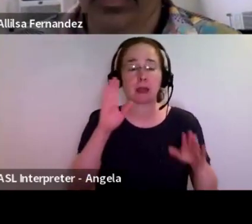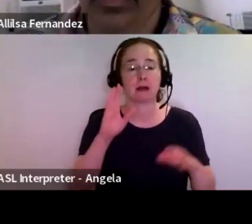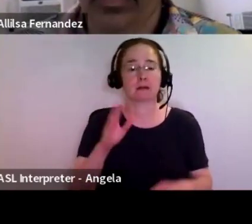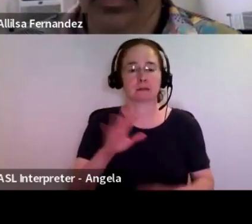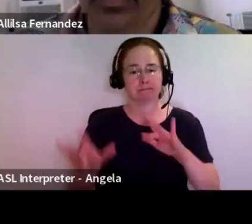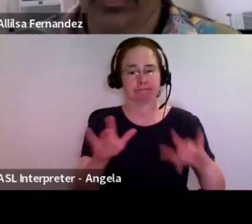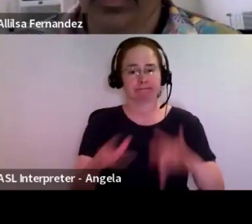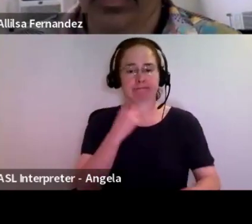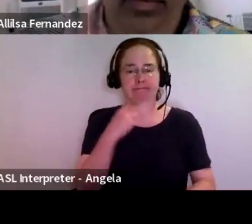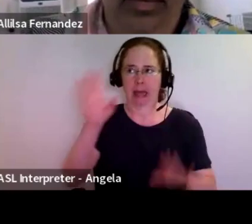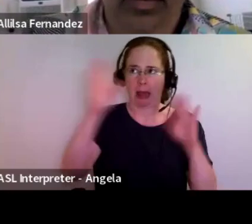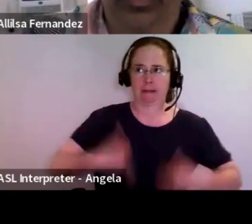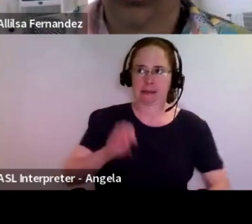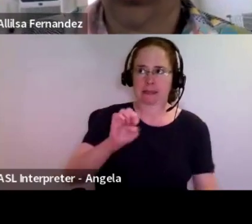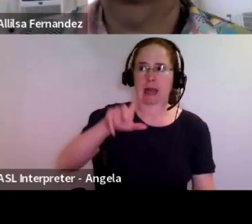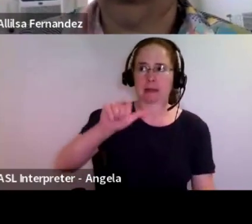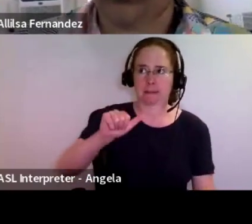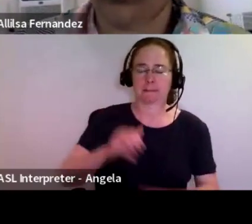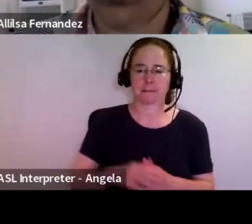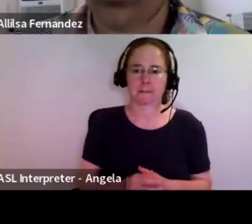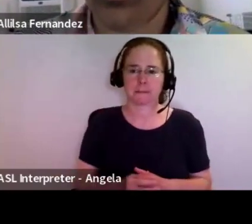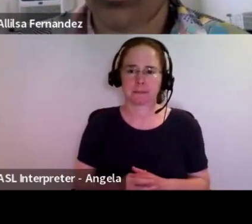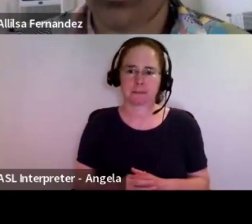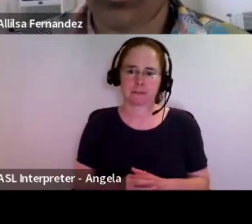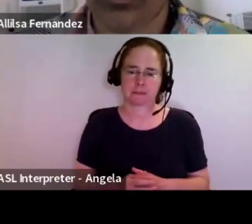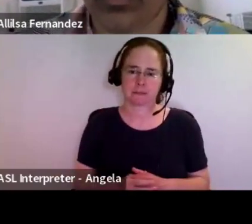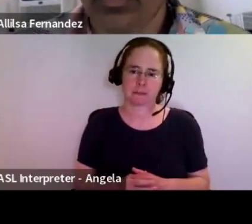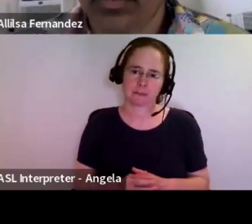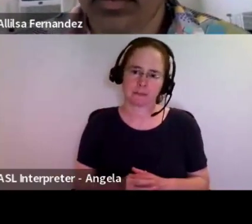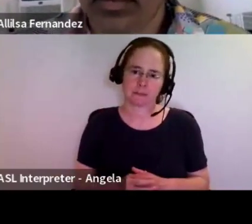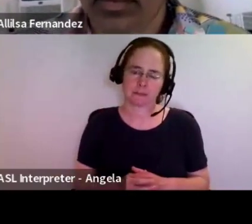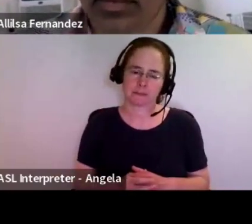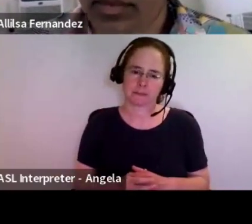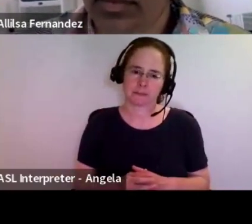Santa Perez: Mrs. Santa, I